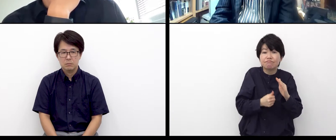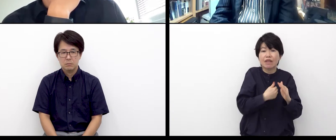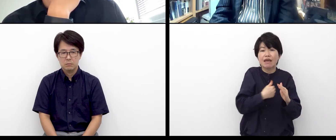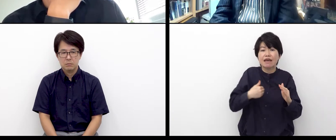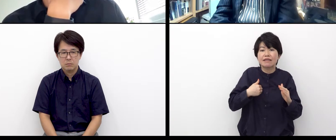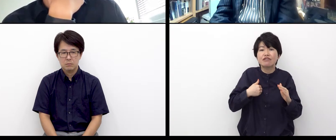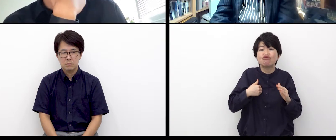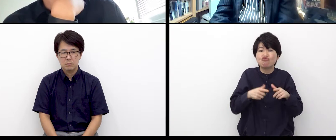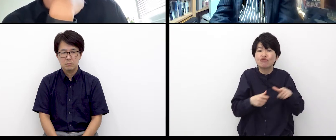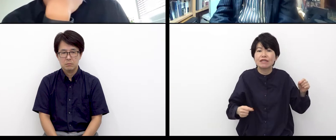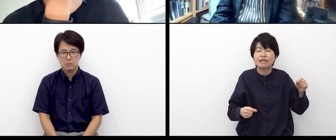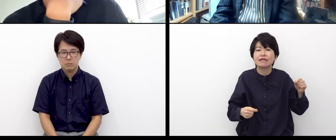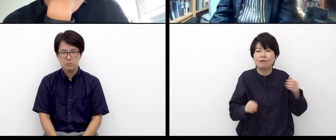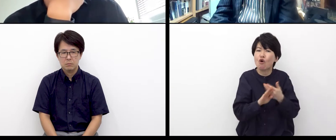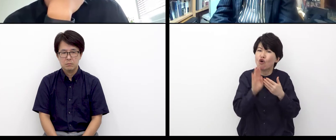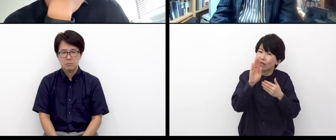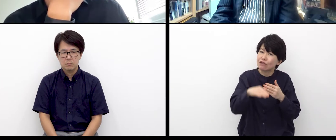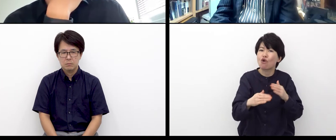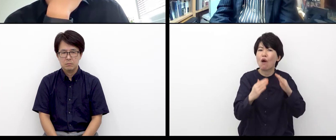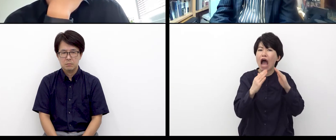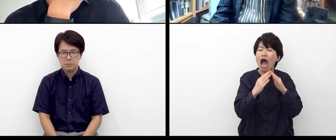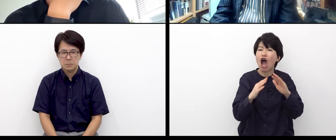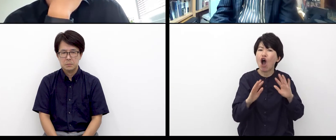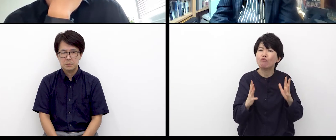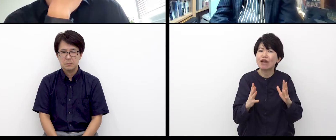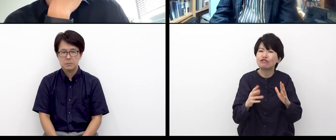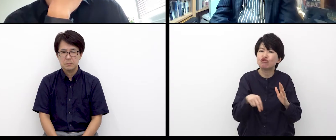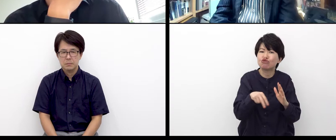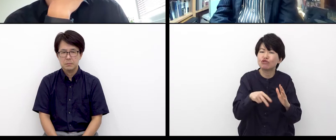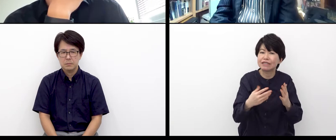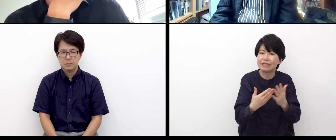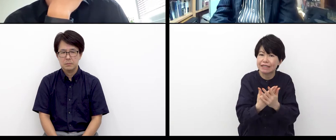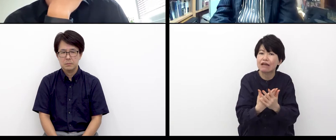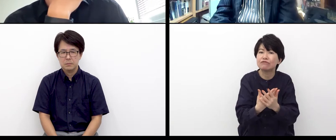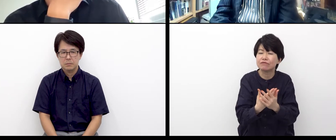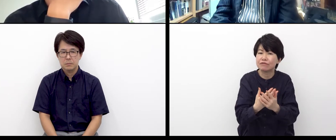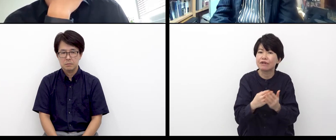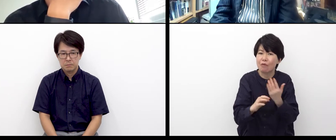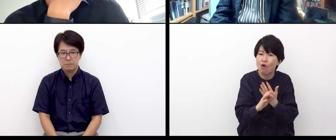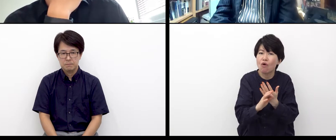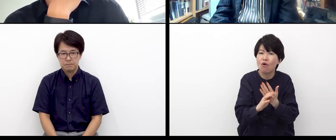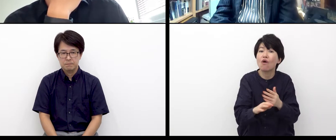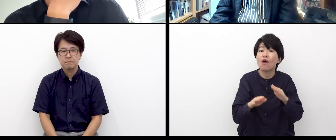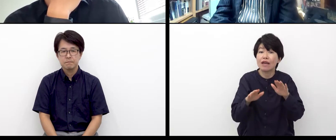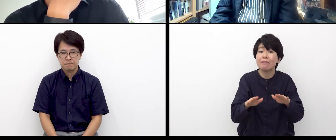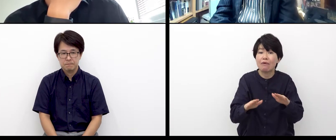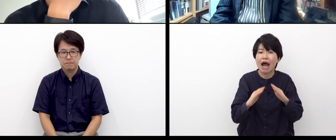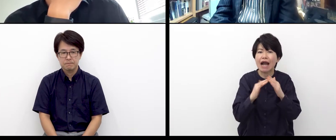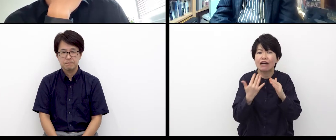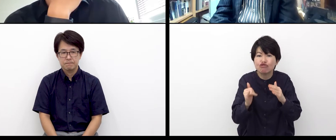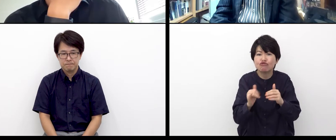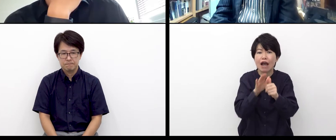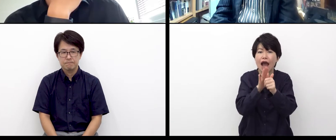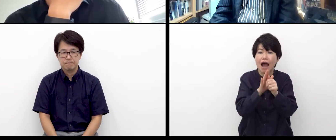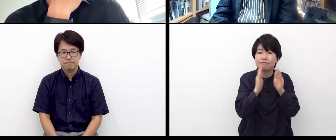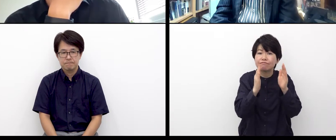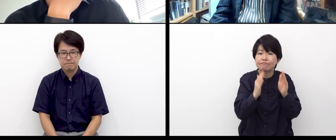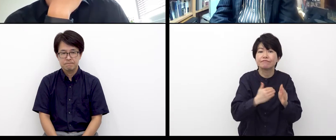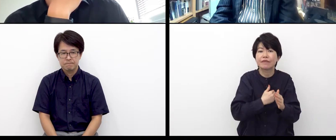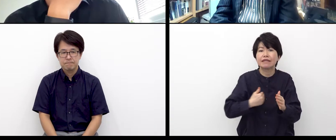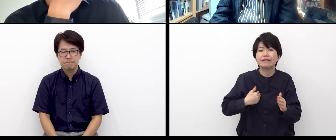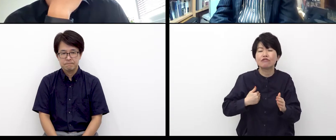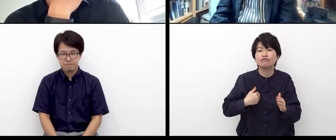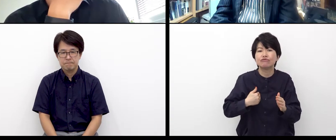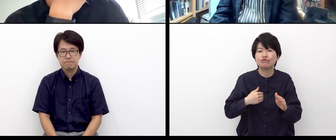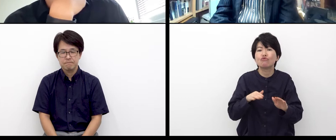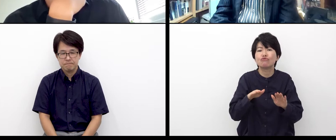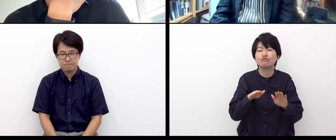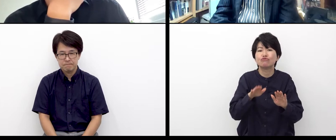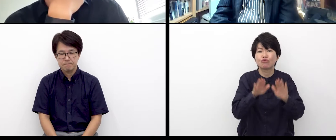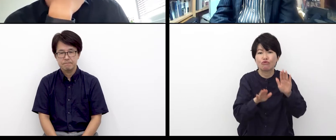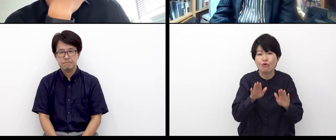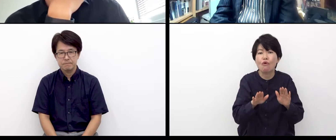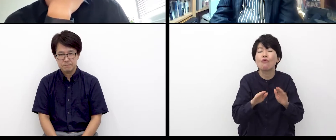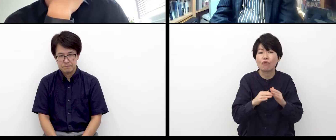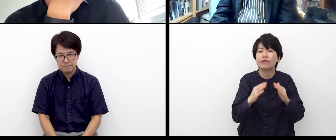For now, their family can support them, so they can stay at home.